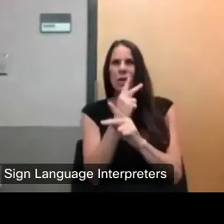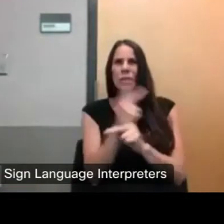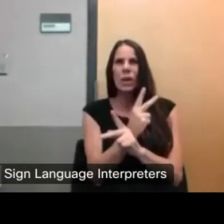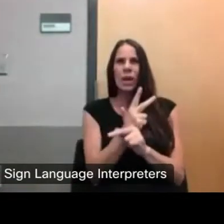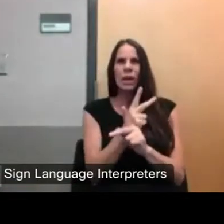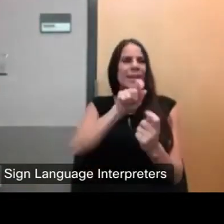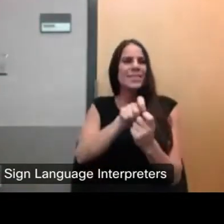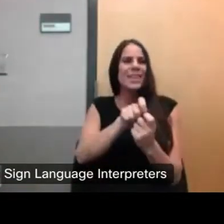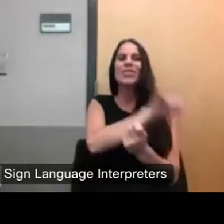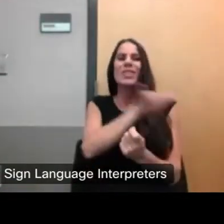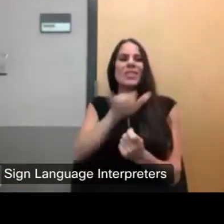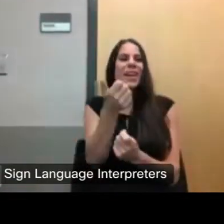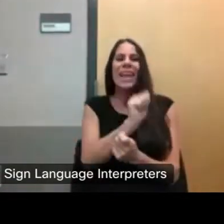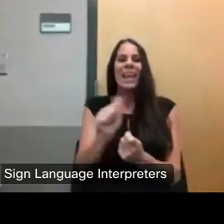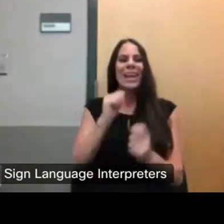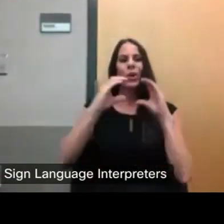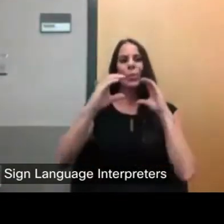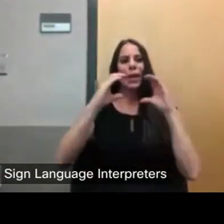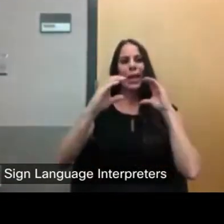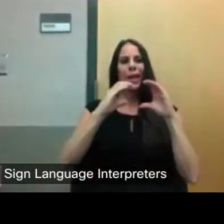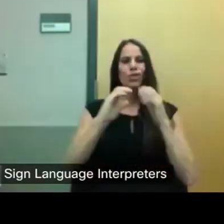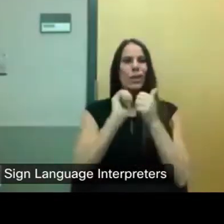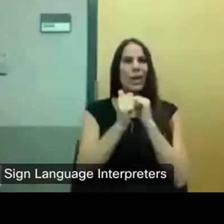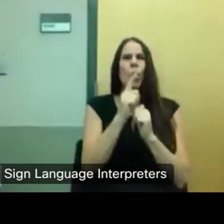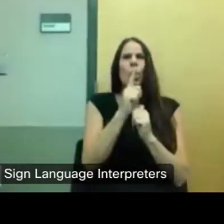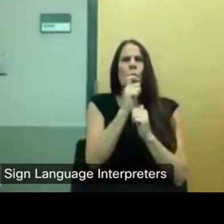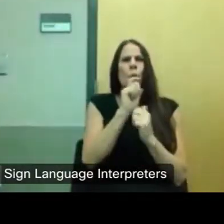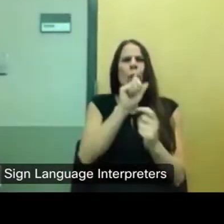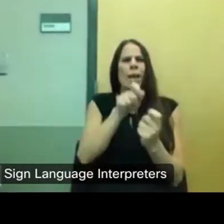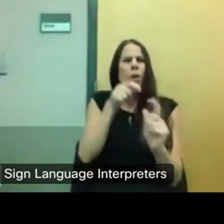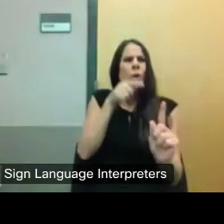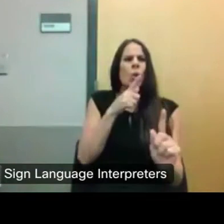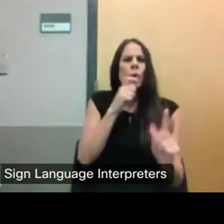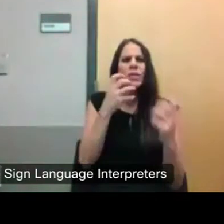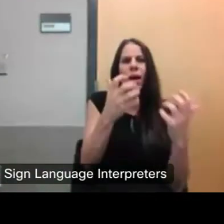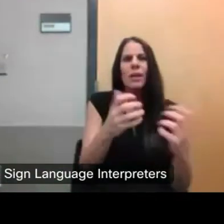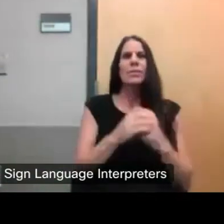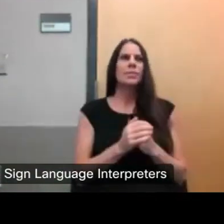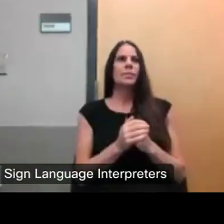Just like any communications campaign, like, who is our audience what do they expect to